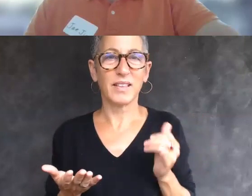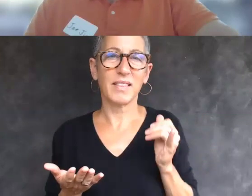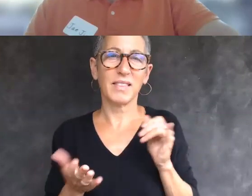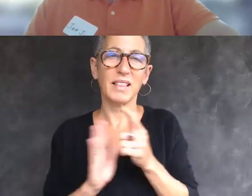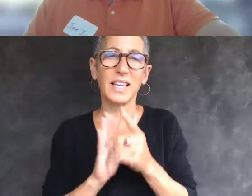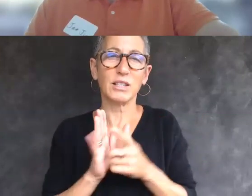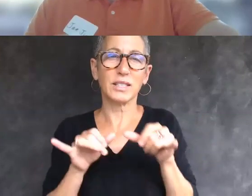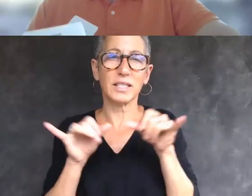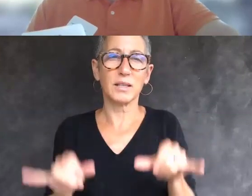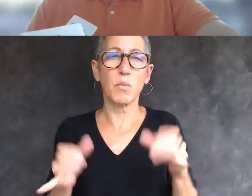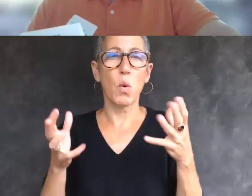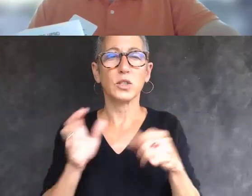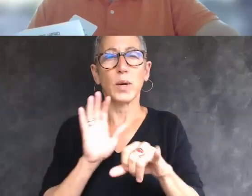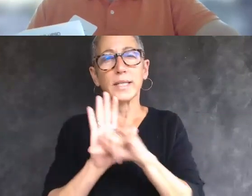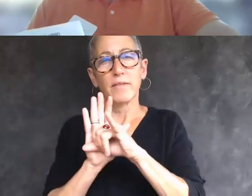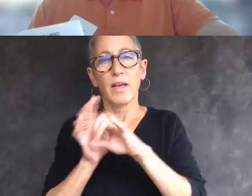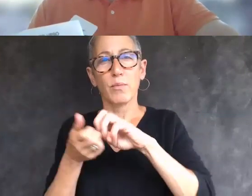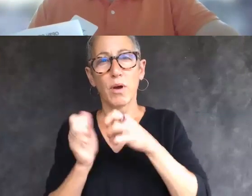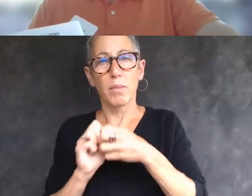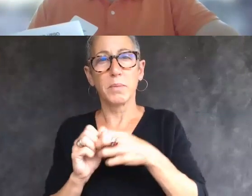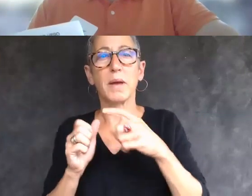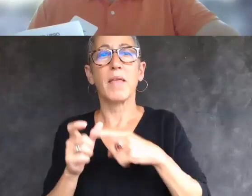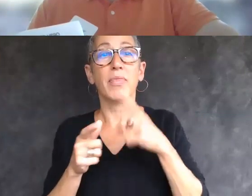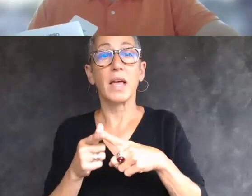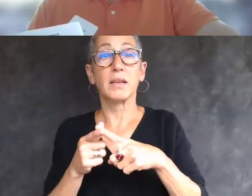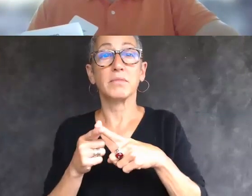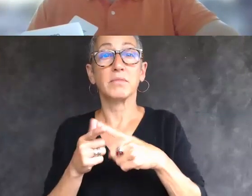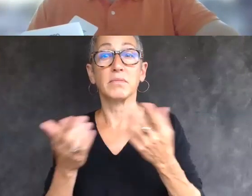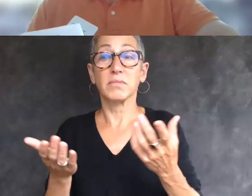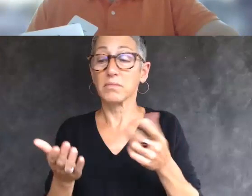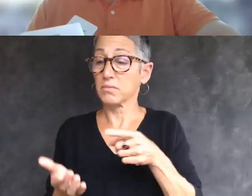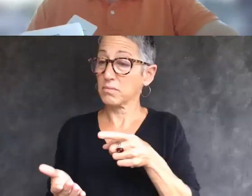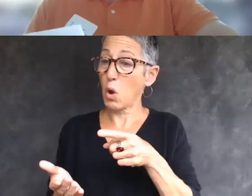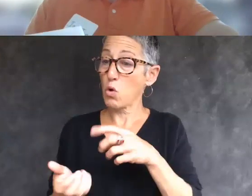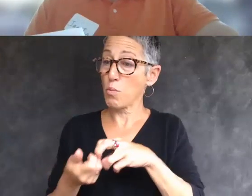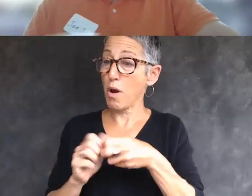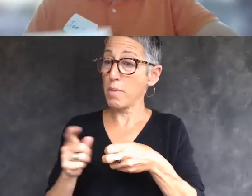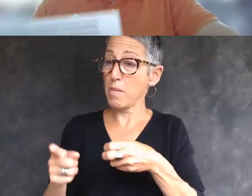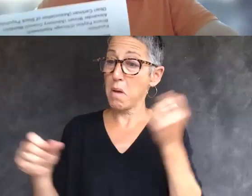and eject it as though we can just eject people from our society. And I think that that when it comes to,